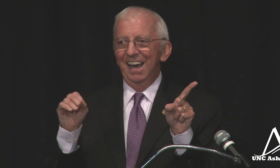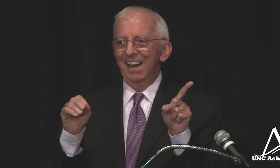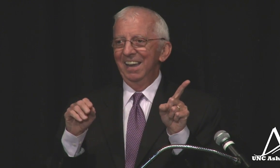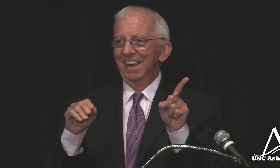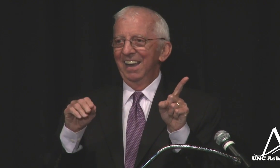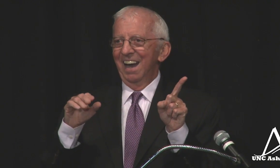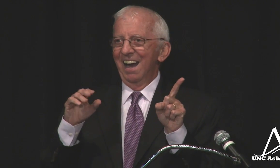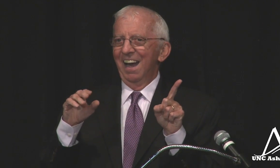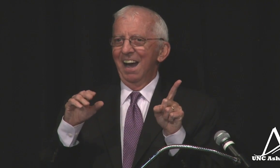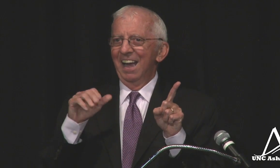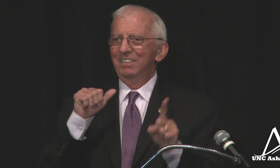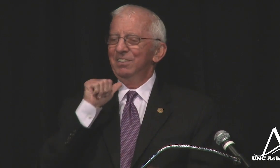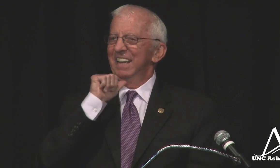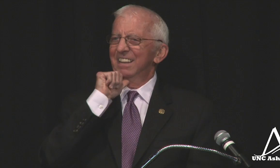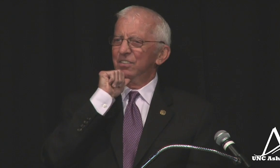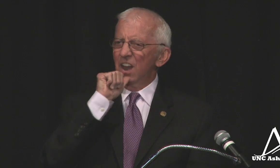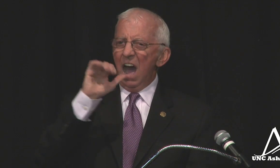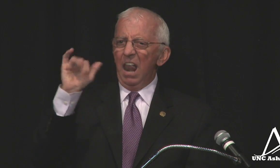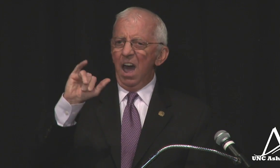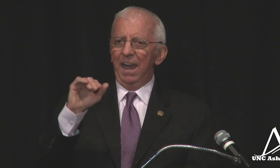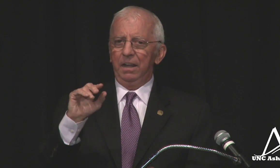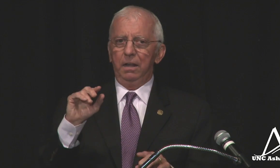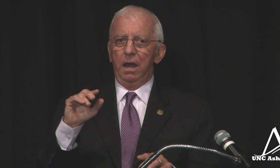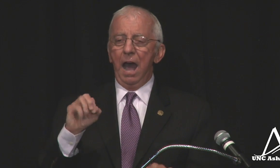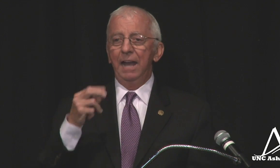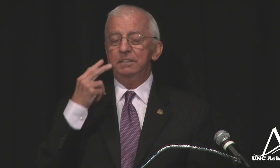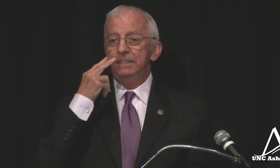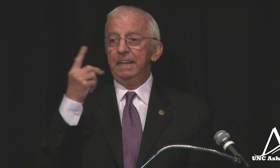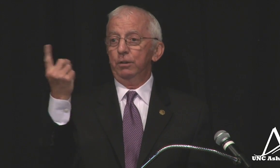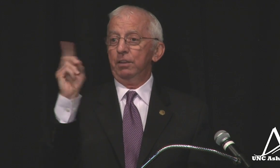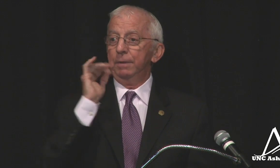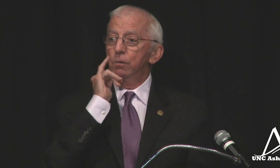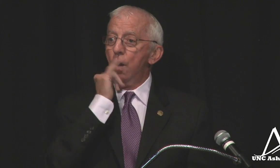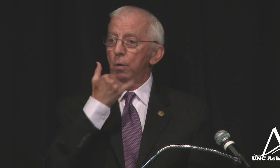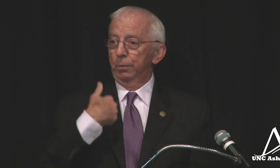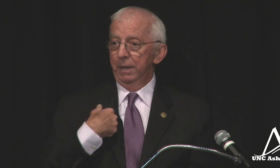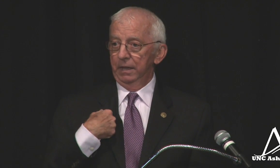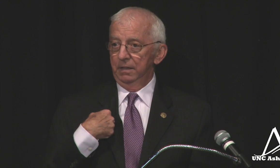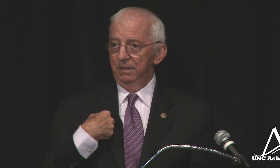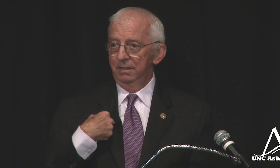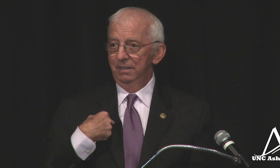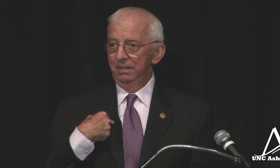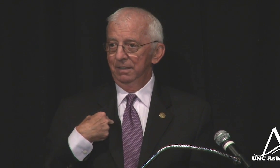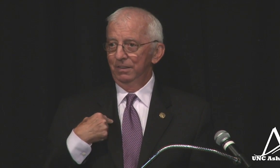But it's not like I see there's something wrong with me.